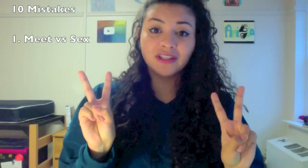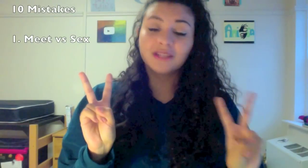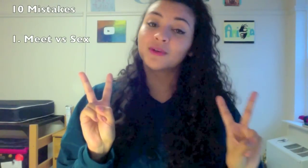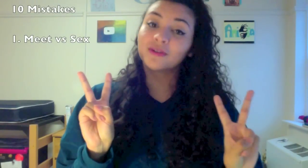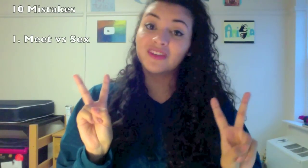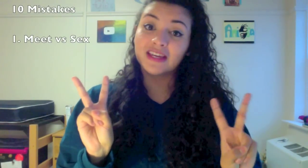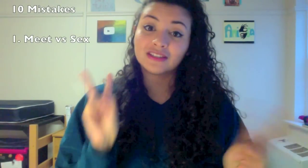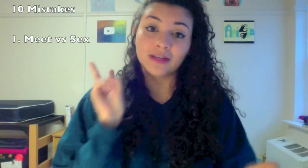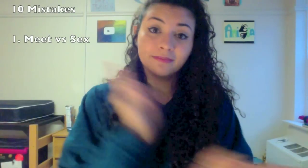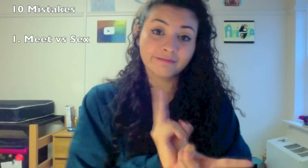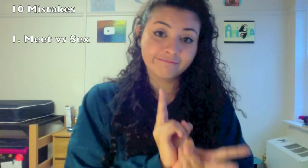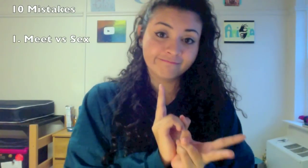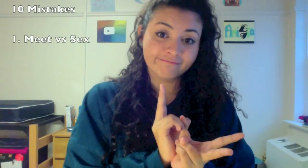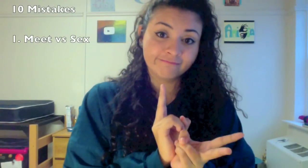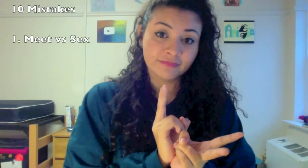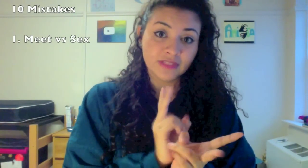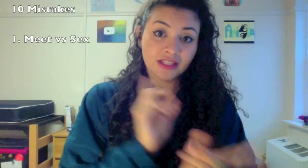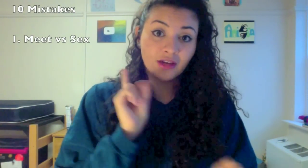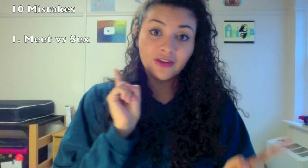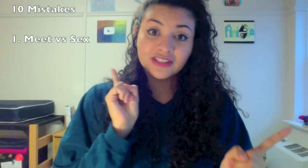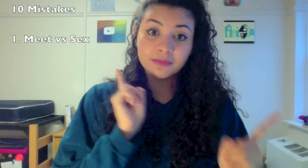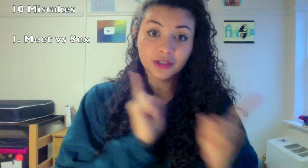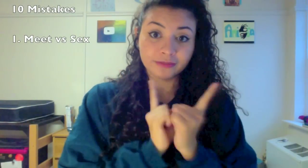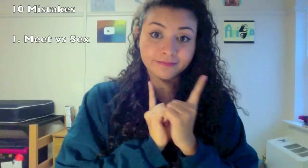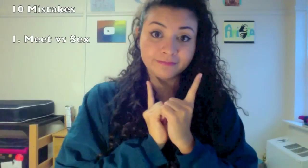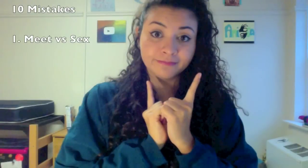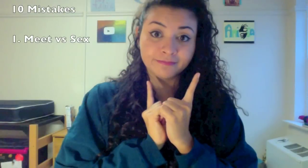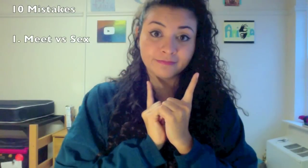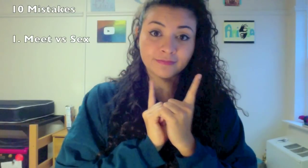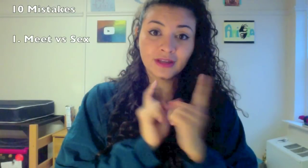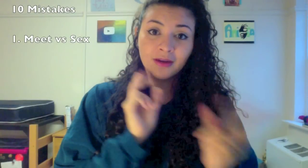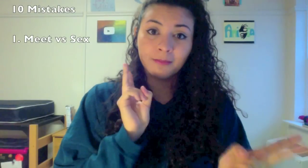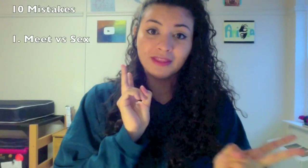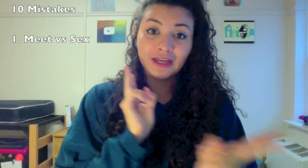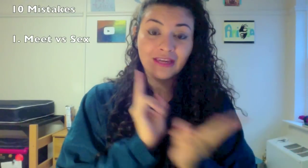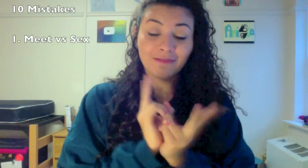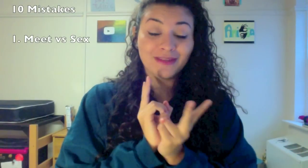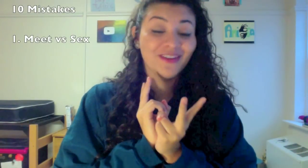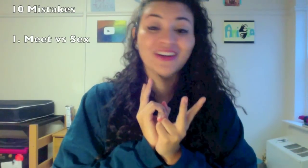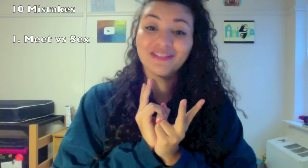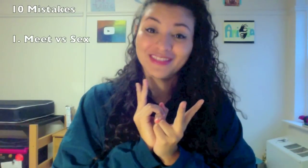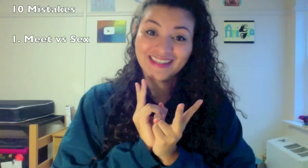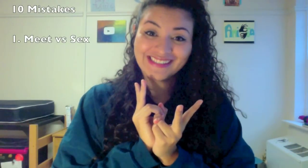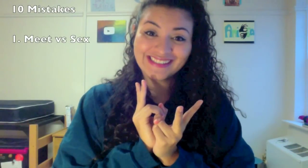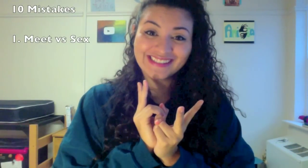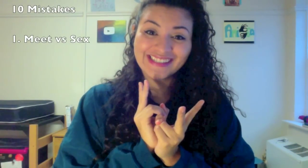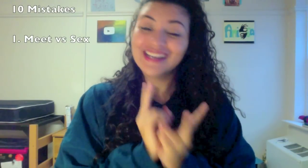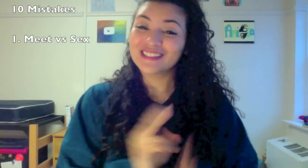a 2 hand shape or a "V" hand shape. They are very similar, but they mean very different